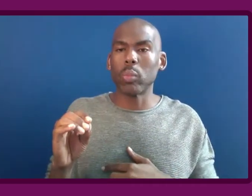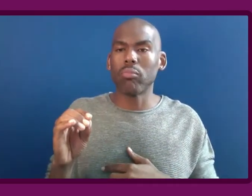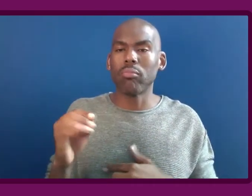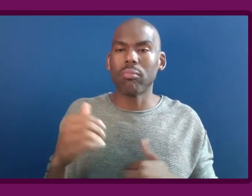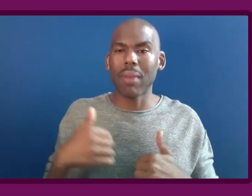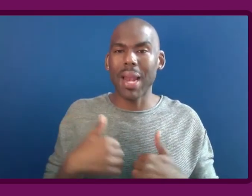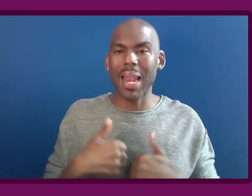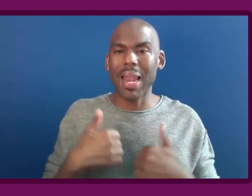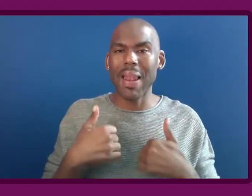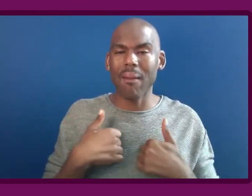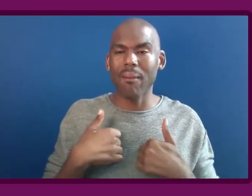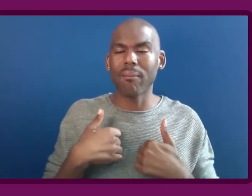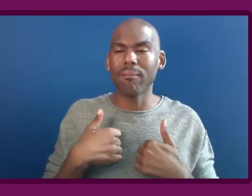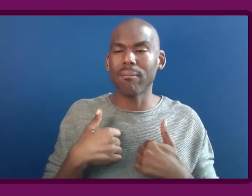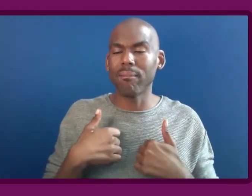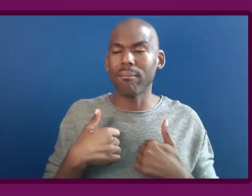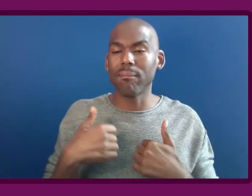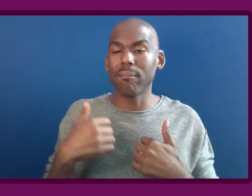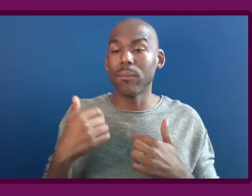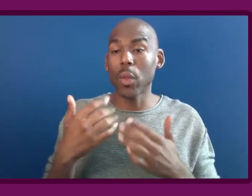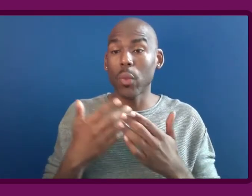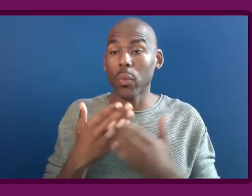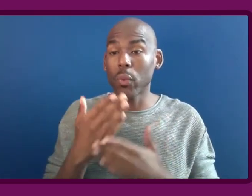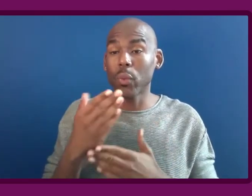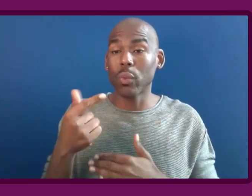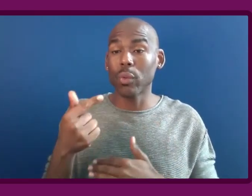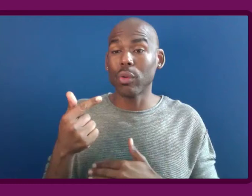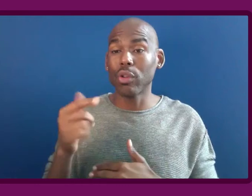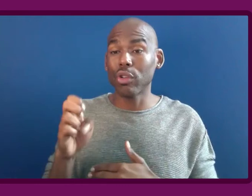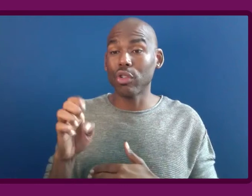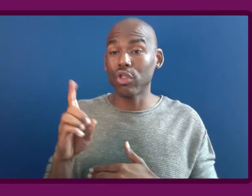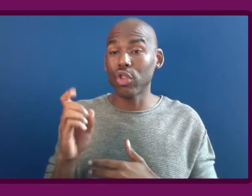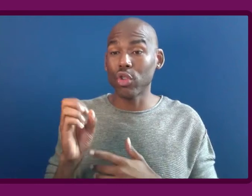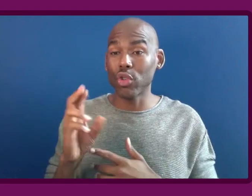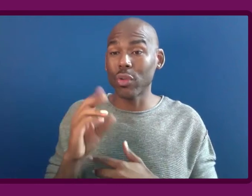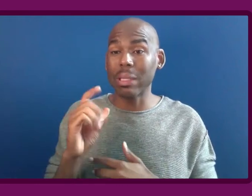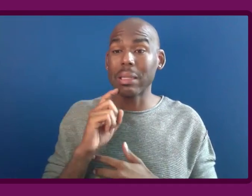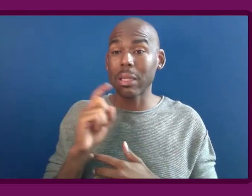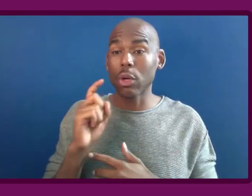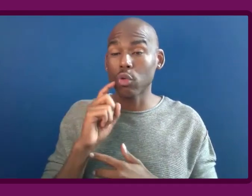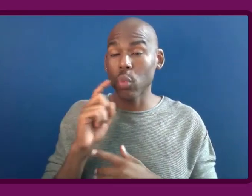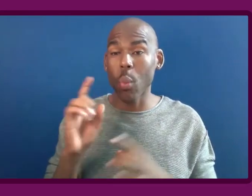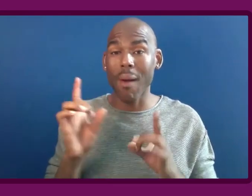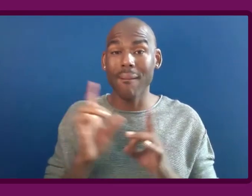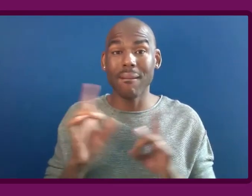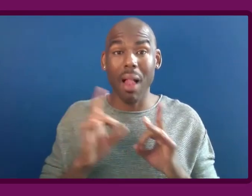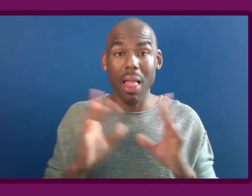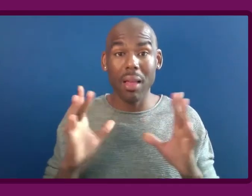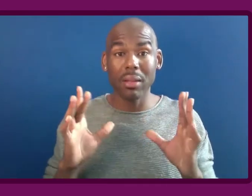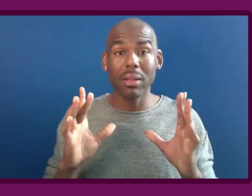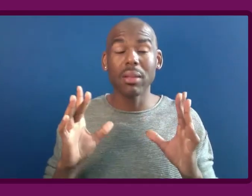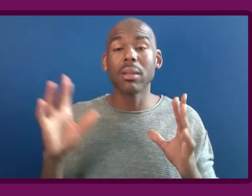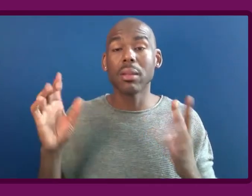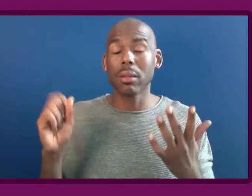I have, I've had the opportunity to study, to have a master's degree, to have light, running water,